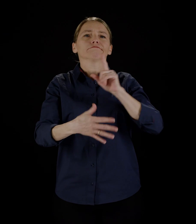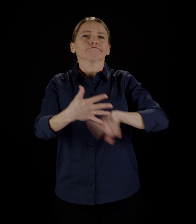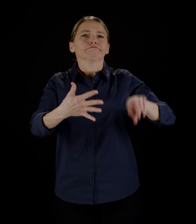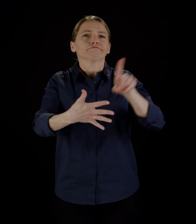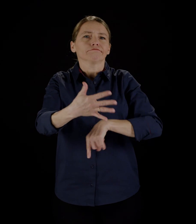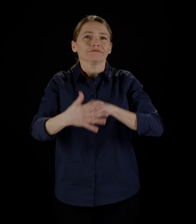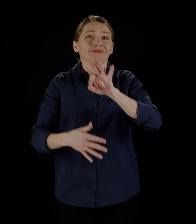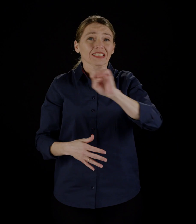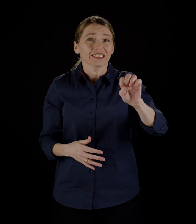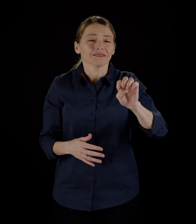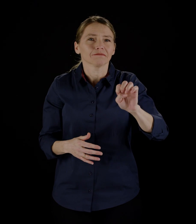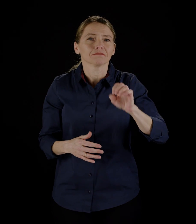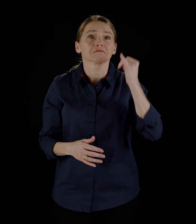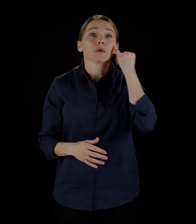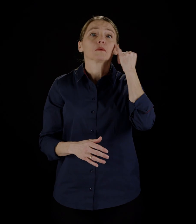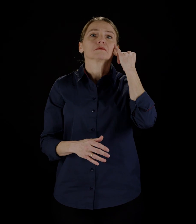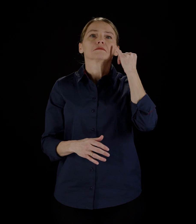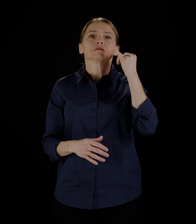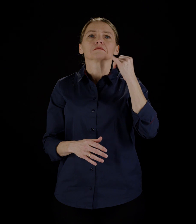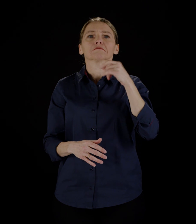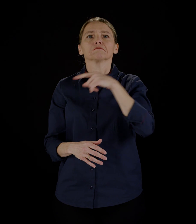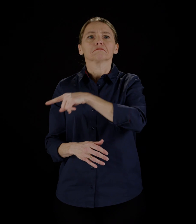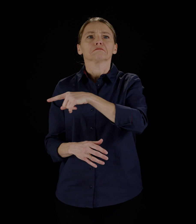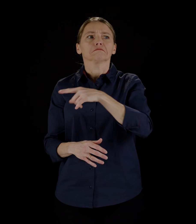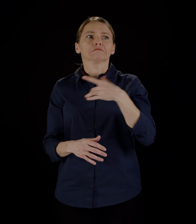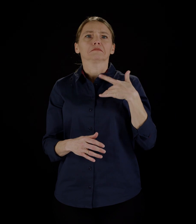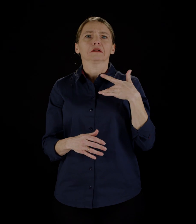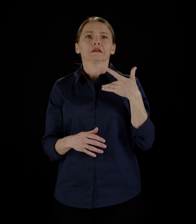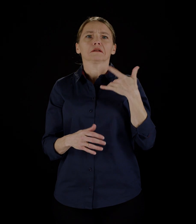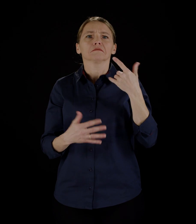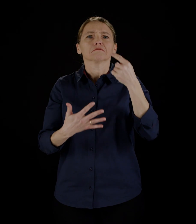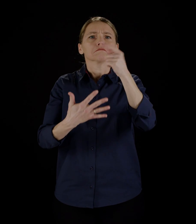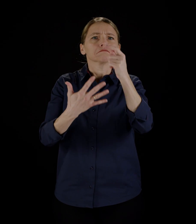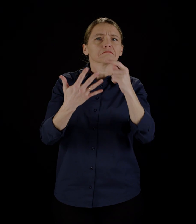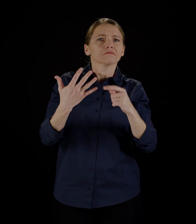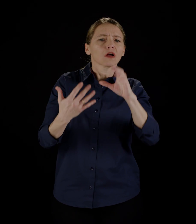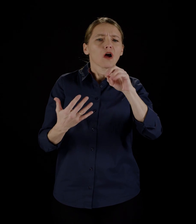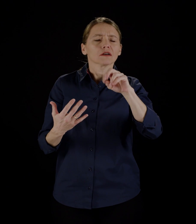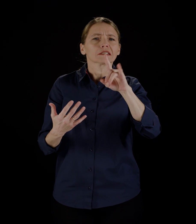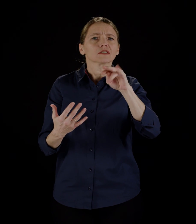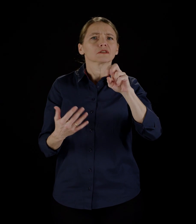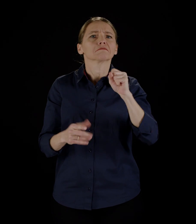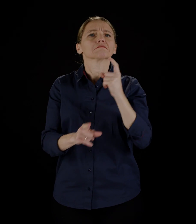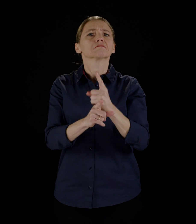fees if they meet certain conditions identified by their internet service provider.